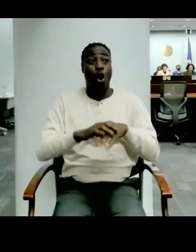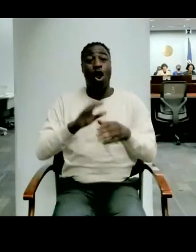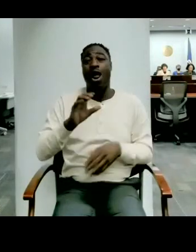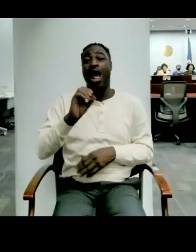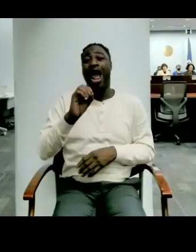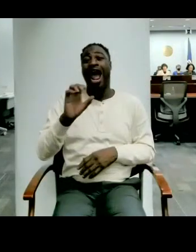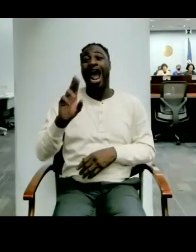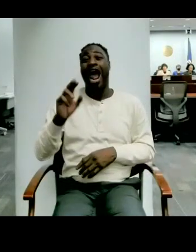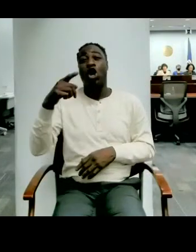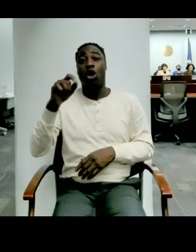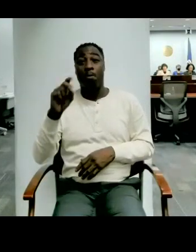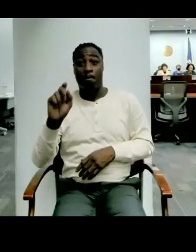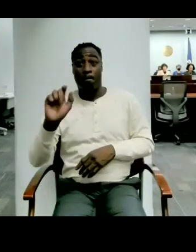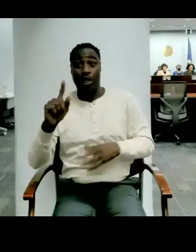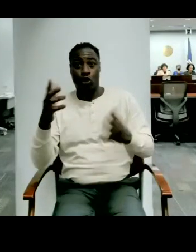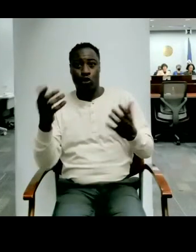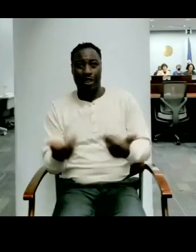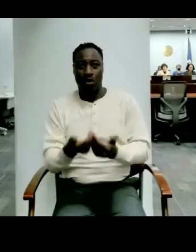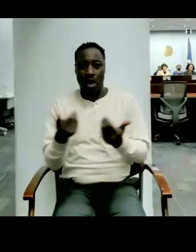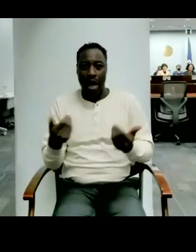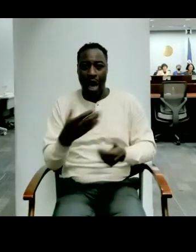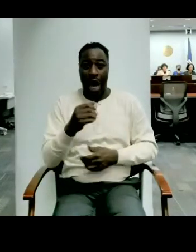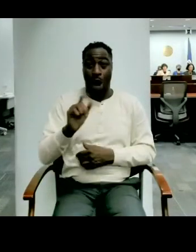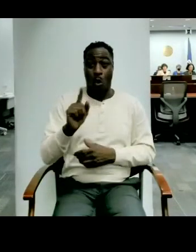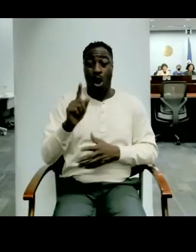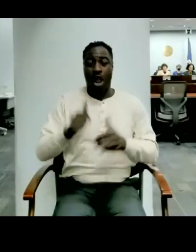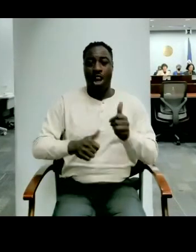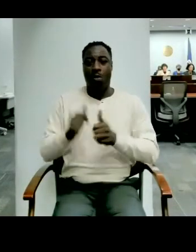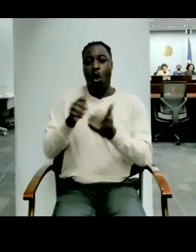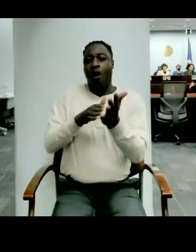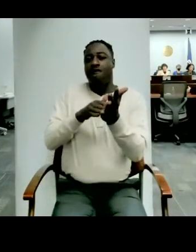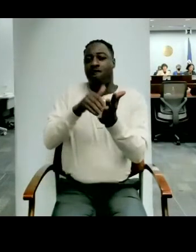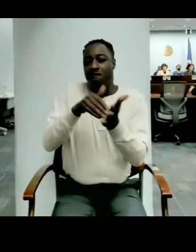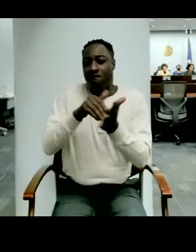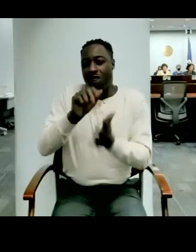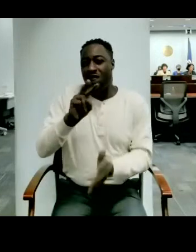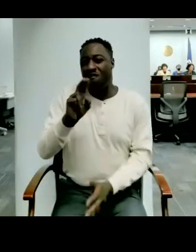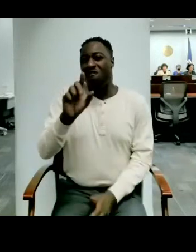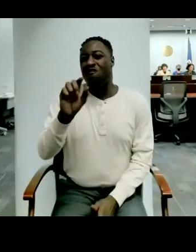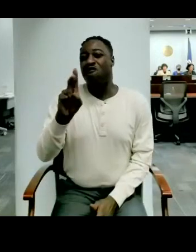segregation and where the most vulnerable workers of color, people with records